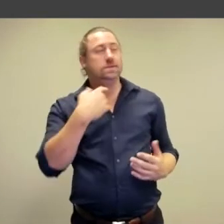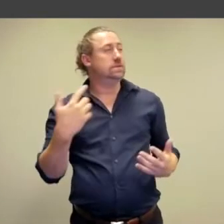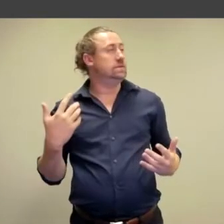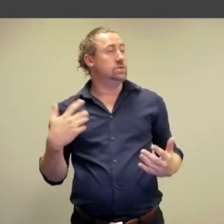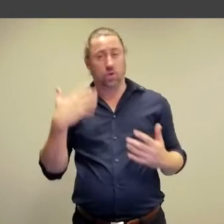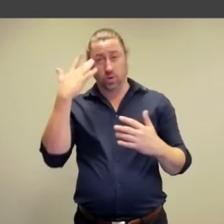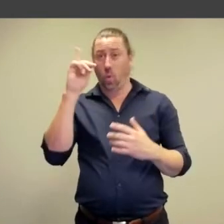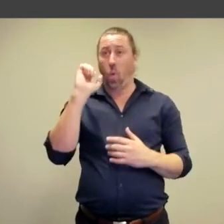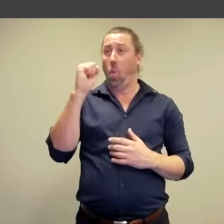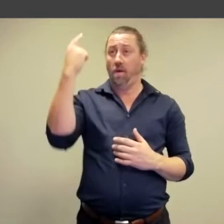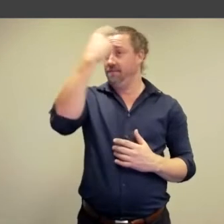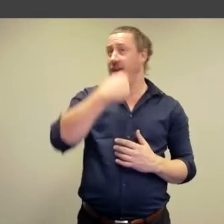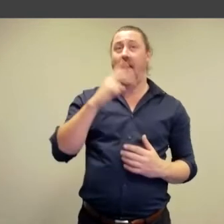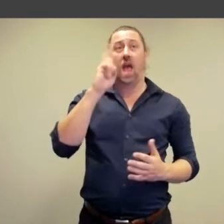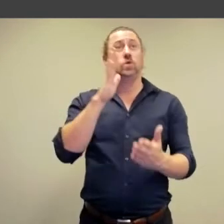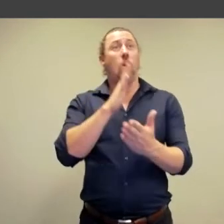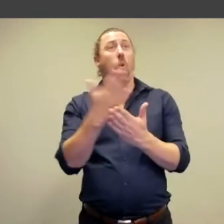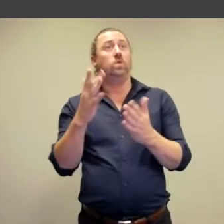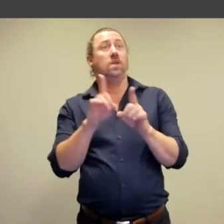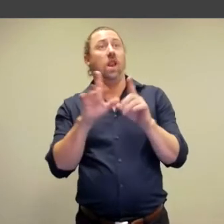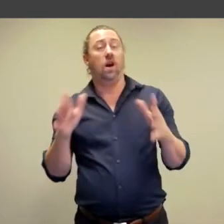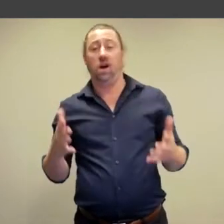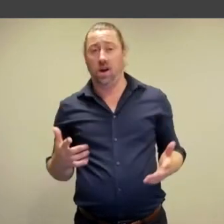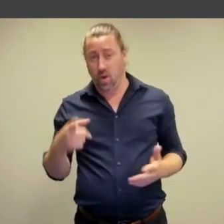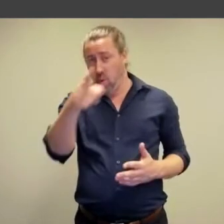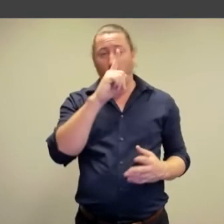looks like, you could be anybody out